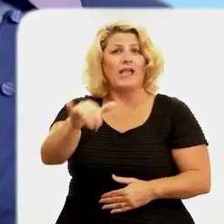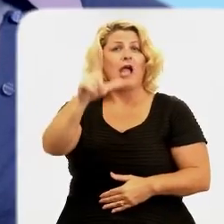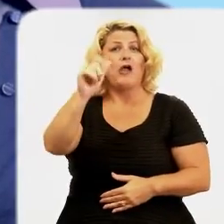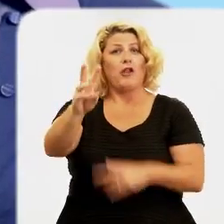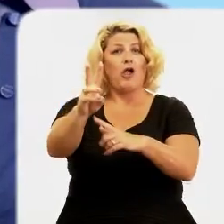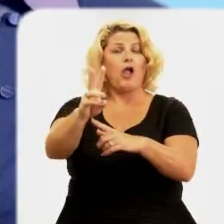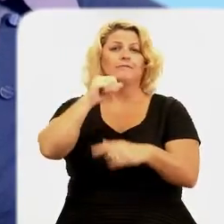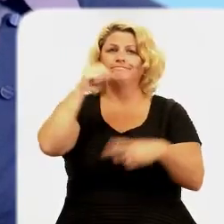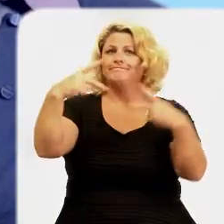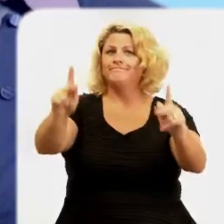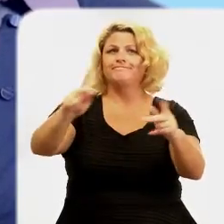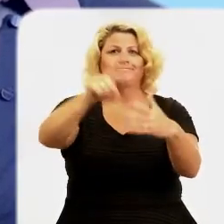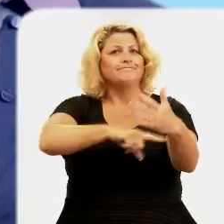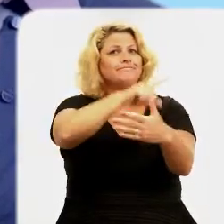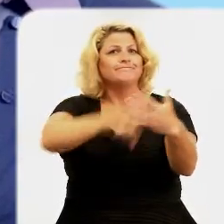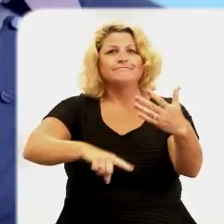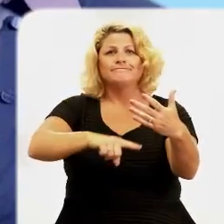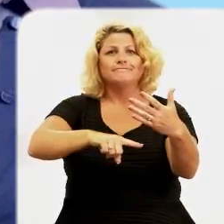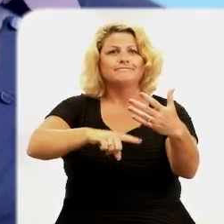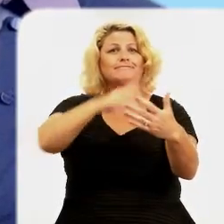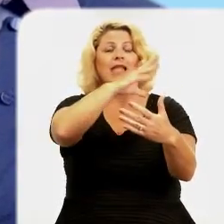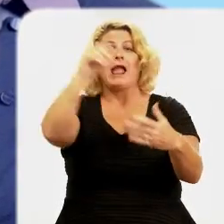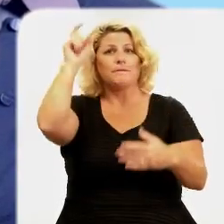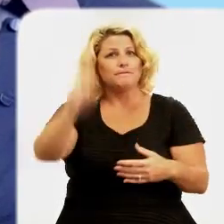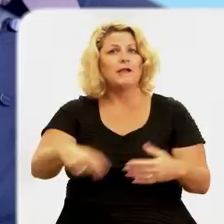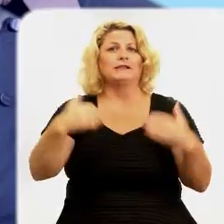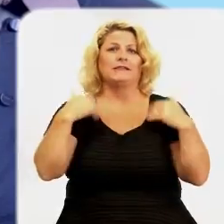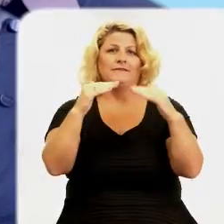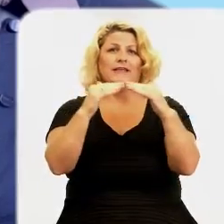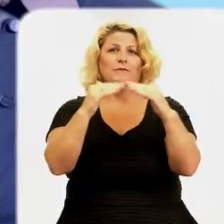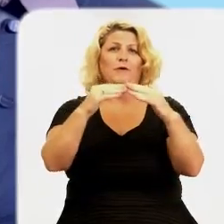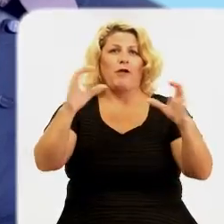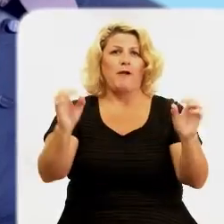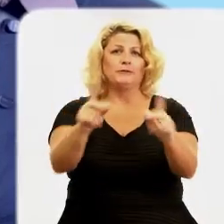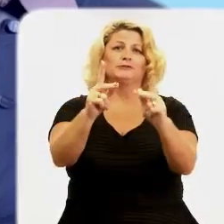This law prohibits discrimination and ensures equal opportunity for people with all types of disabilities.